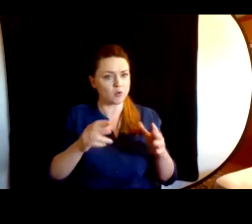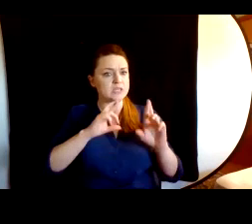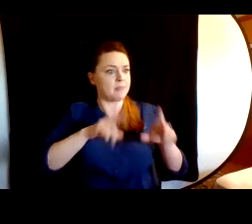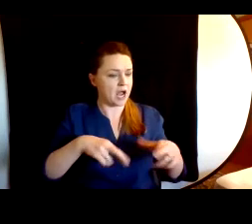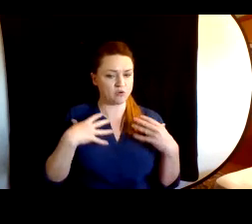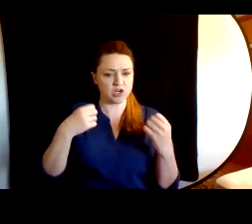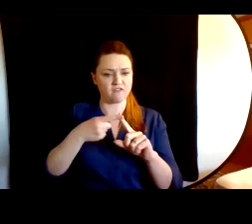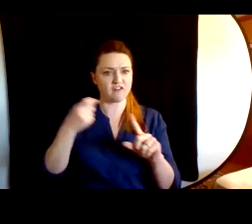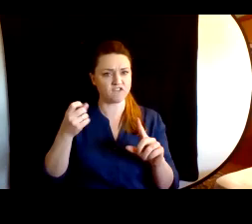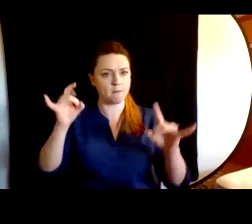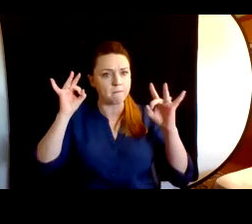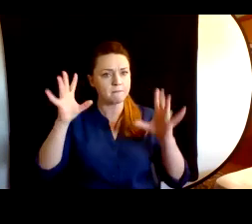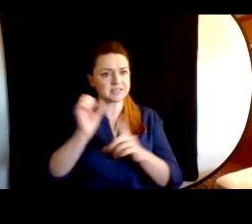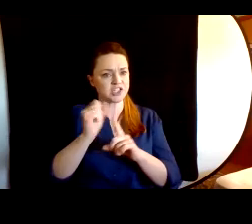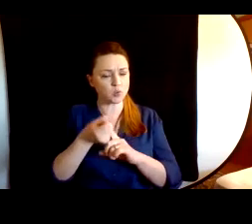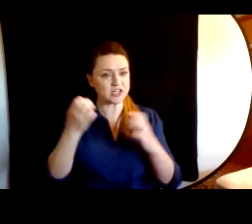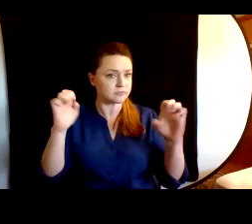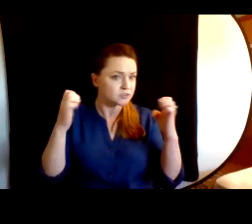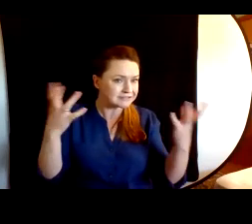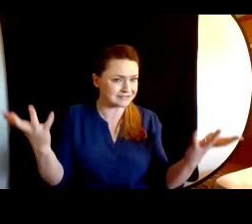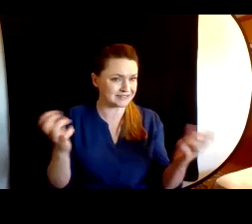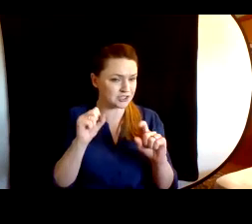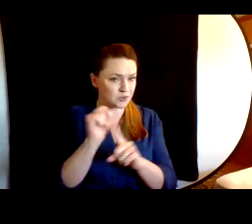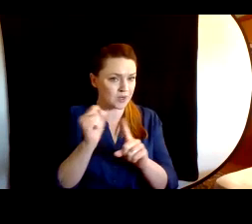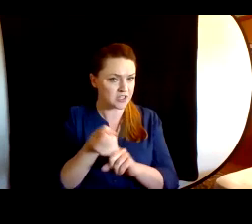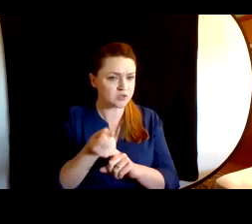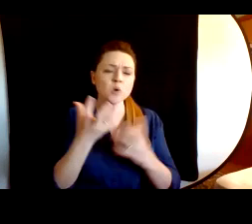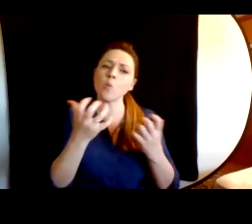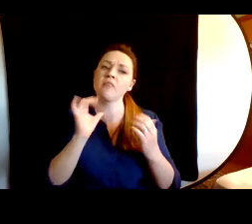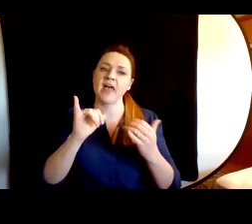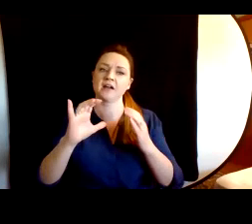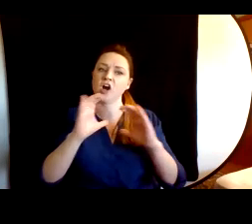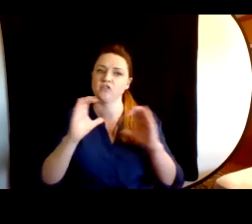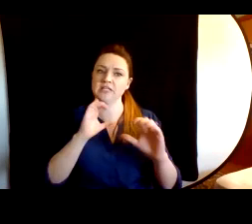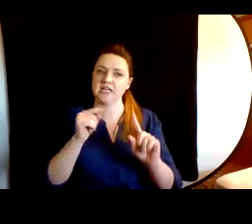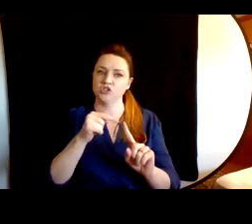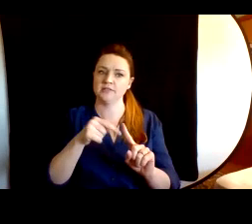And so we wanna have that conversation because all of that is really centrally connected